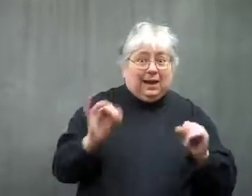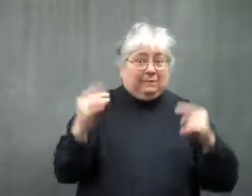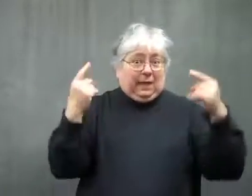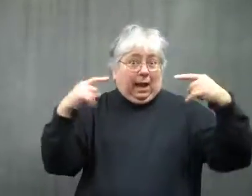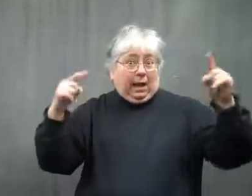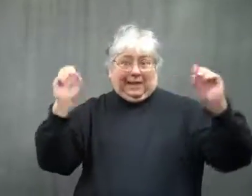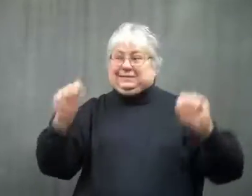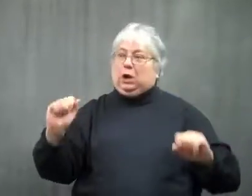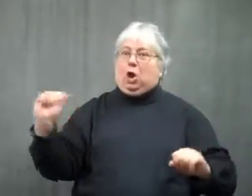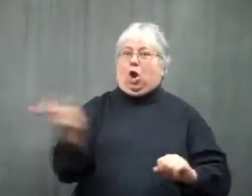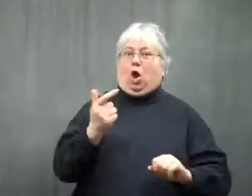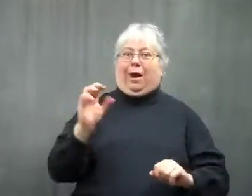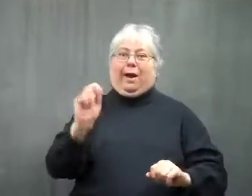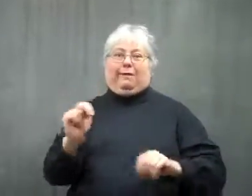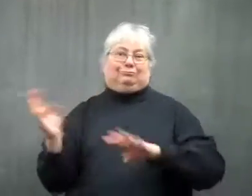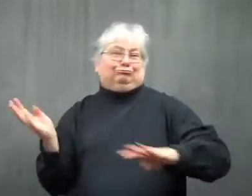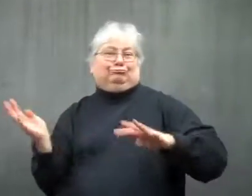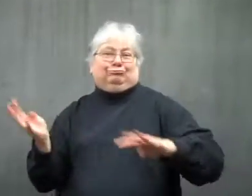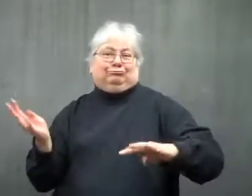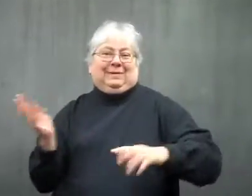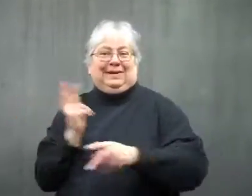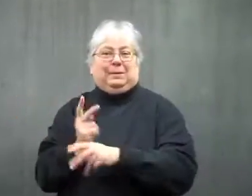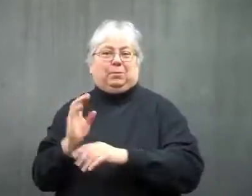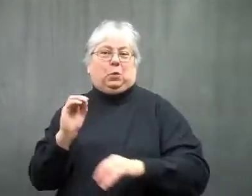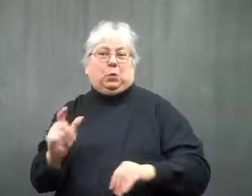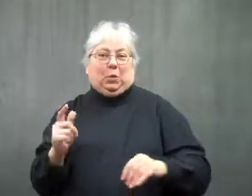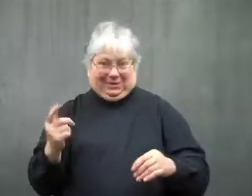If it worked, they'd be able to get all the pumps running bringing in water to cool it down.